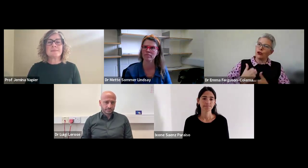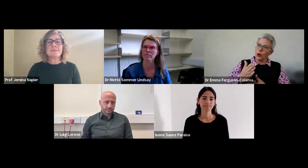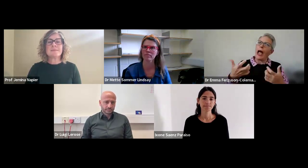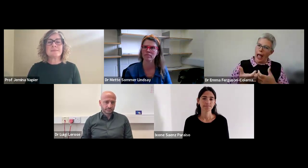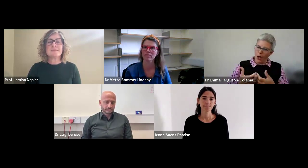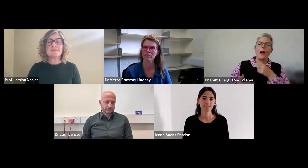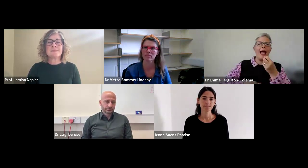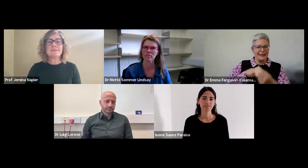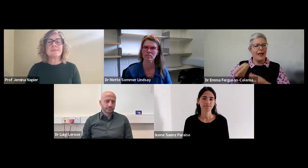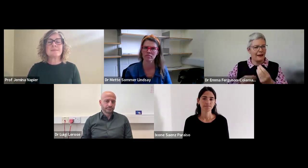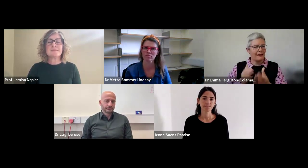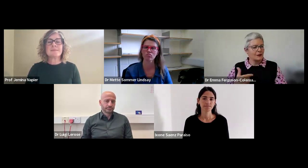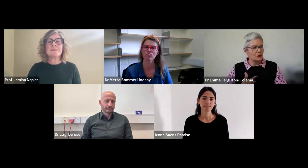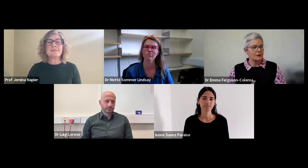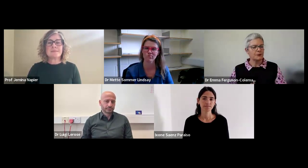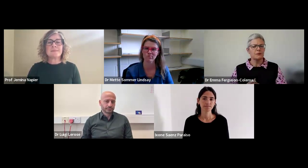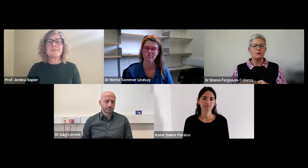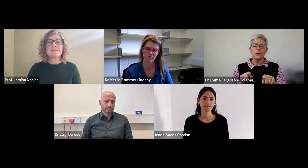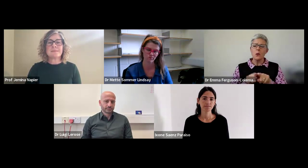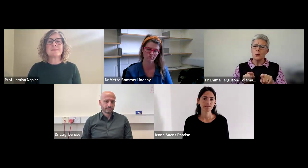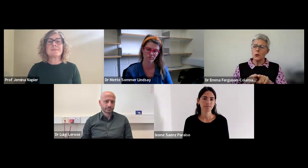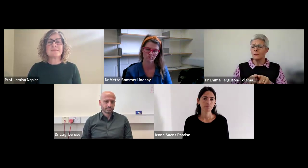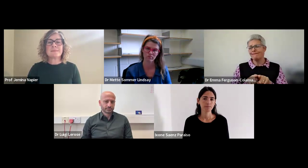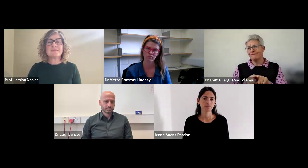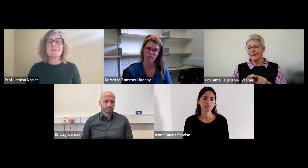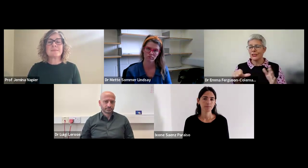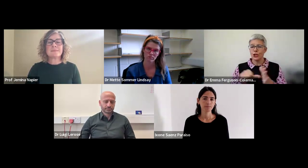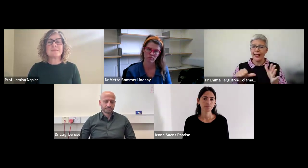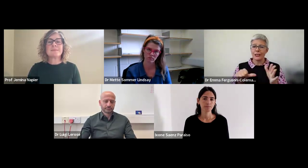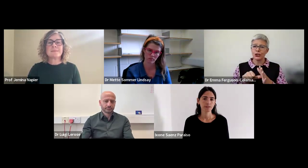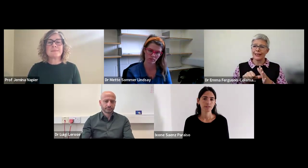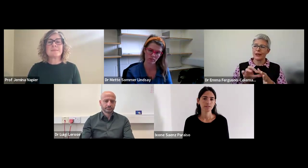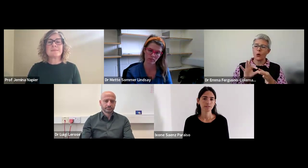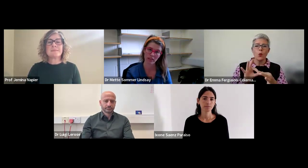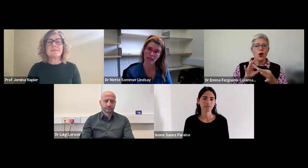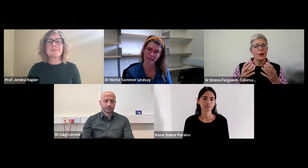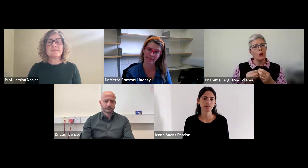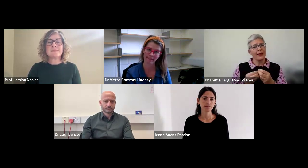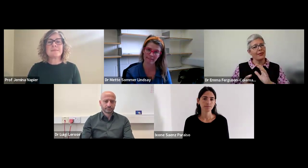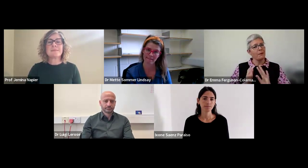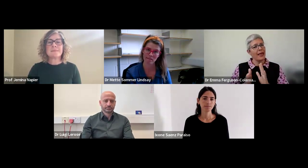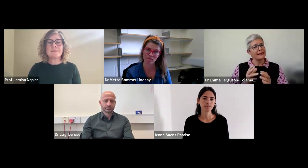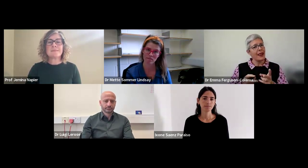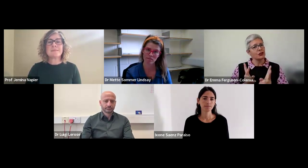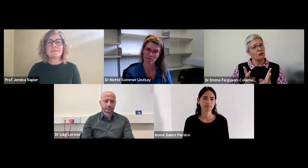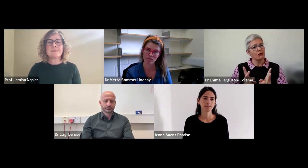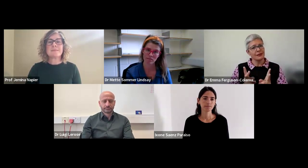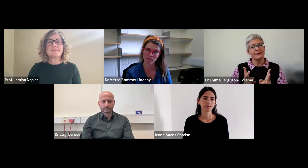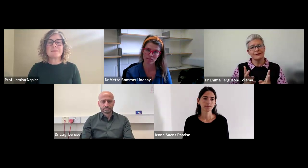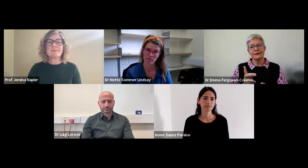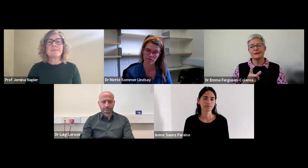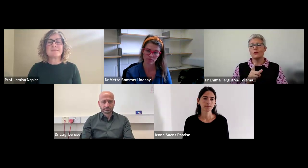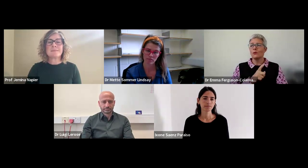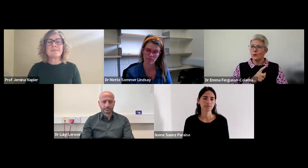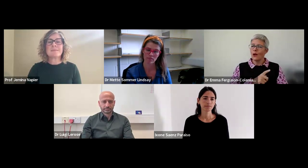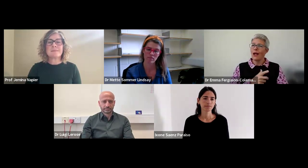challenge that and say I can, and I have to give explanation for that. In addition working with BSL